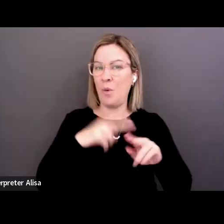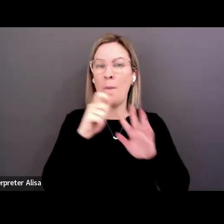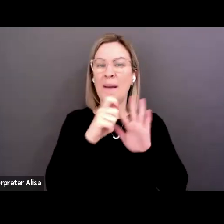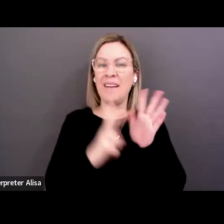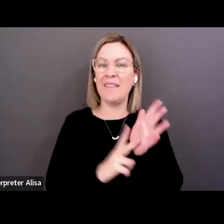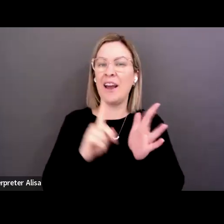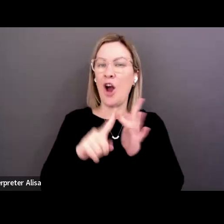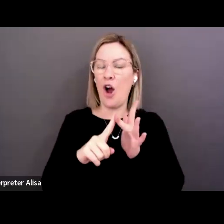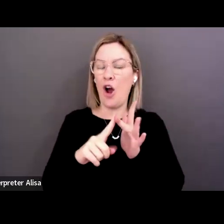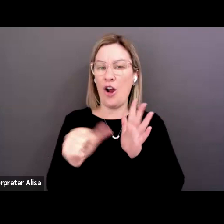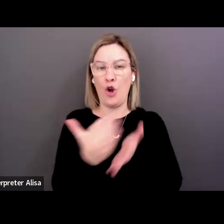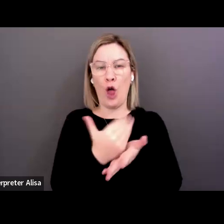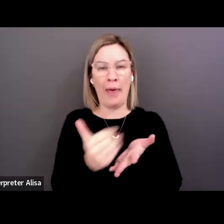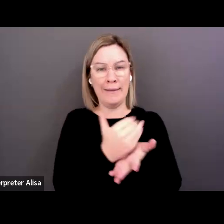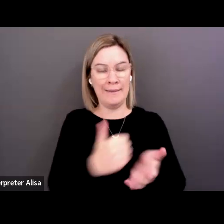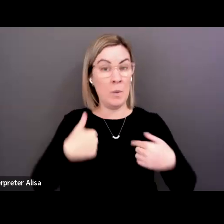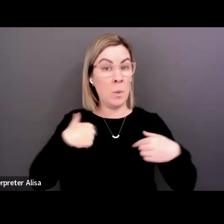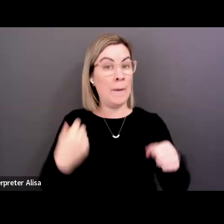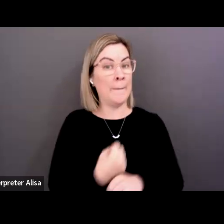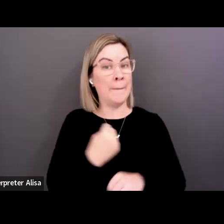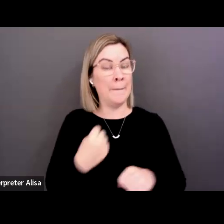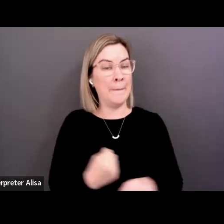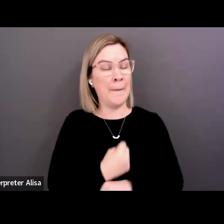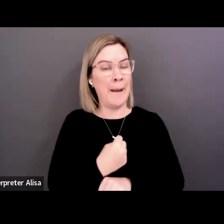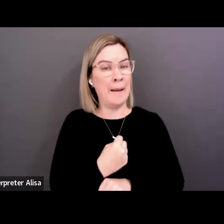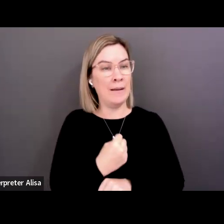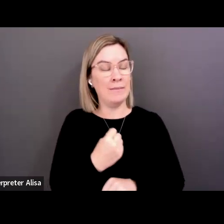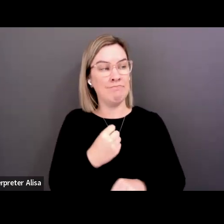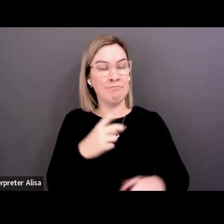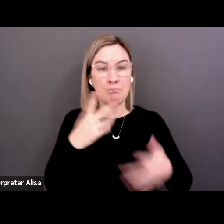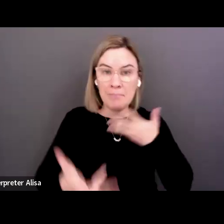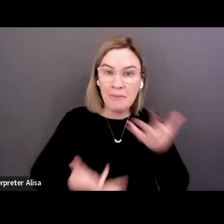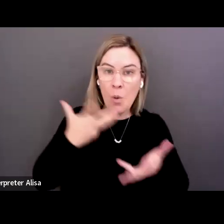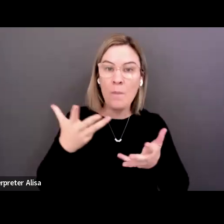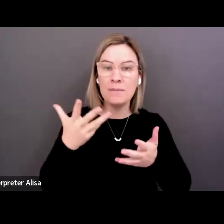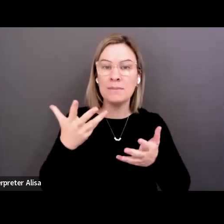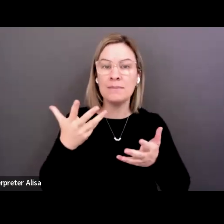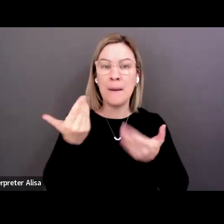McCluskey. I'm chief executive artist of an art group who have been around